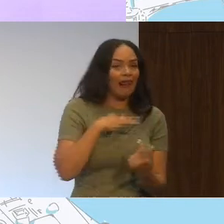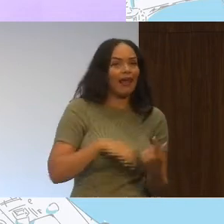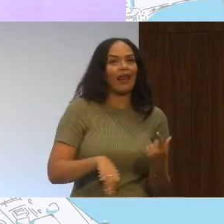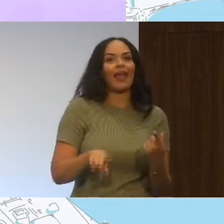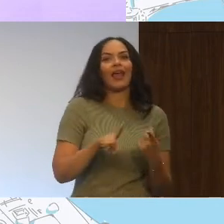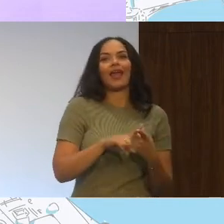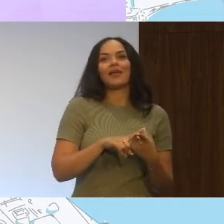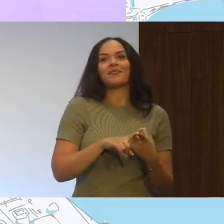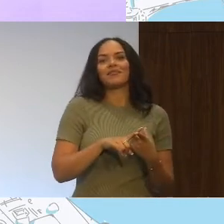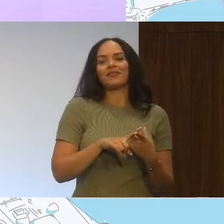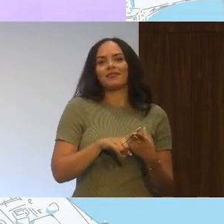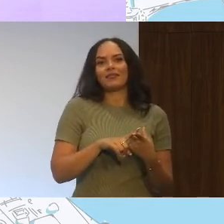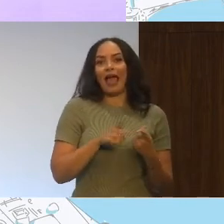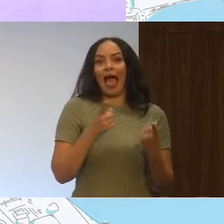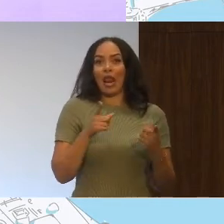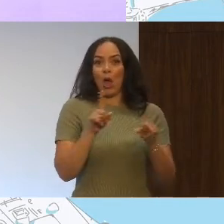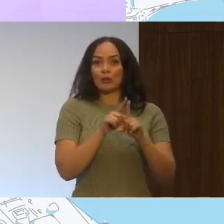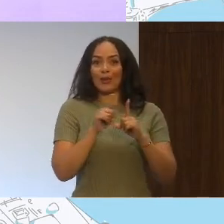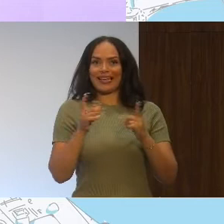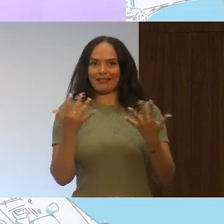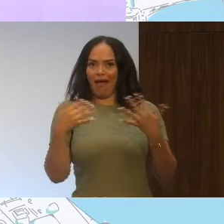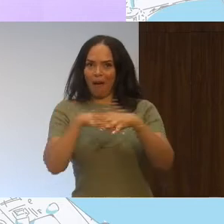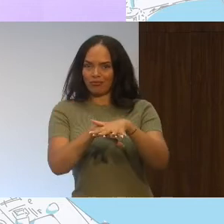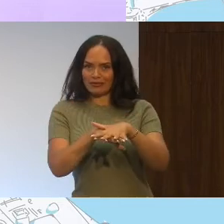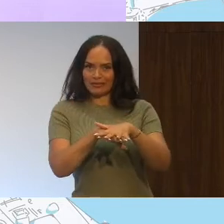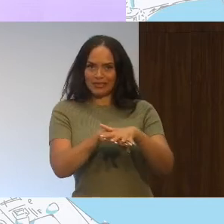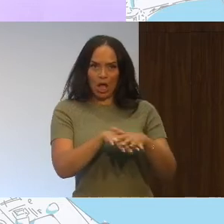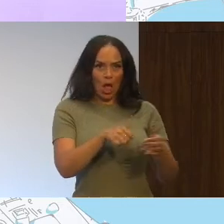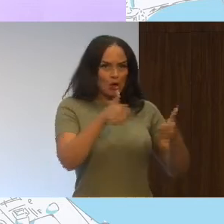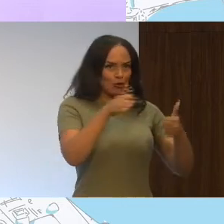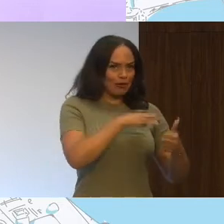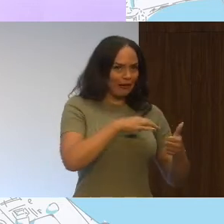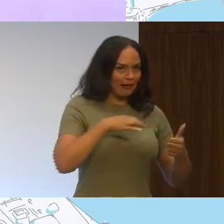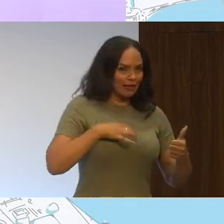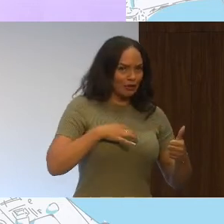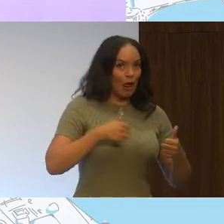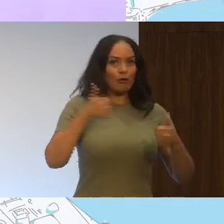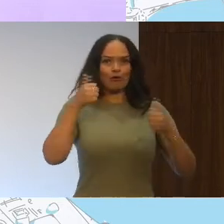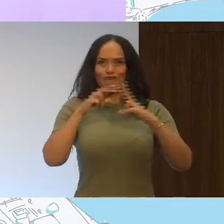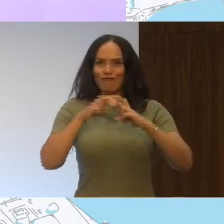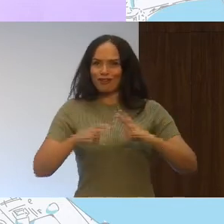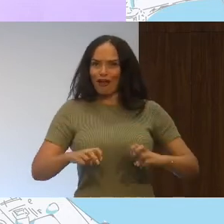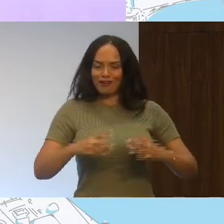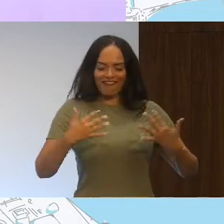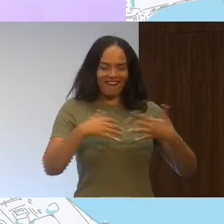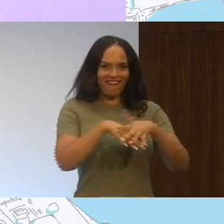And by the way, he's a hybrid. He's a good clinician and he's a good researcher. So he inspired me clinically,